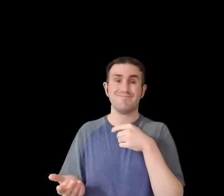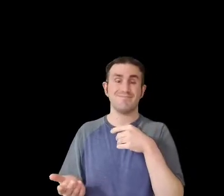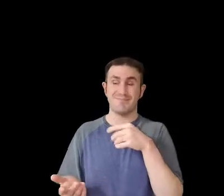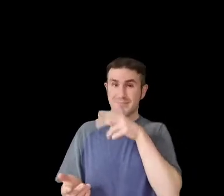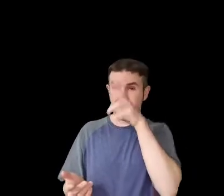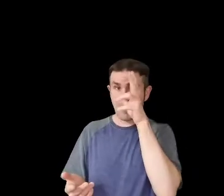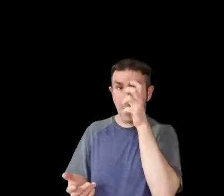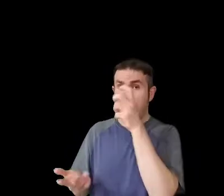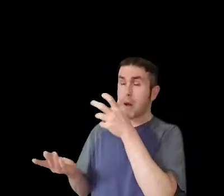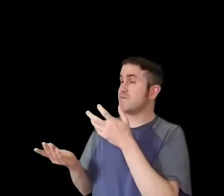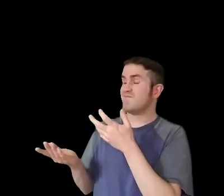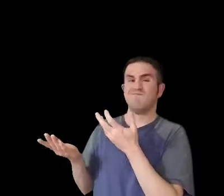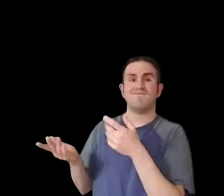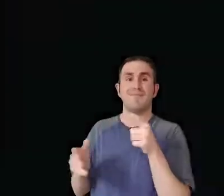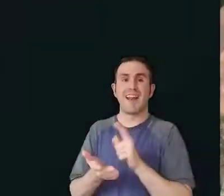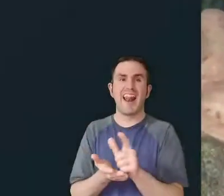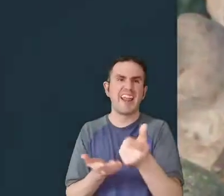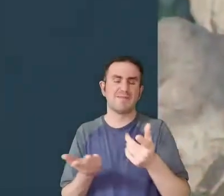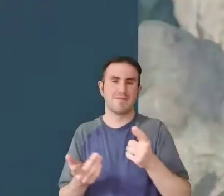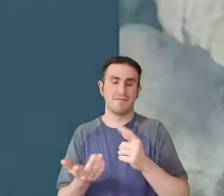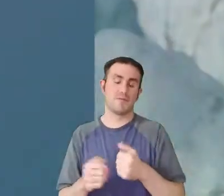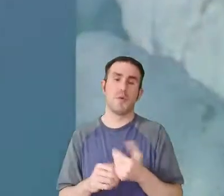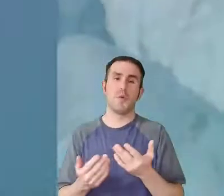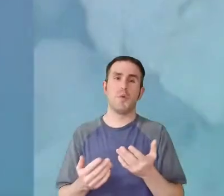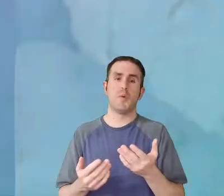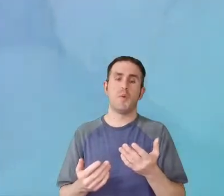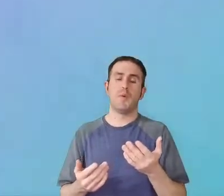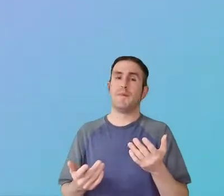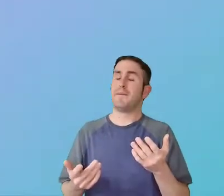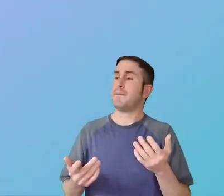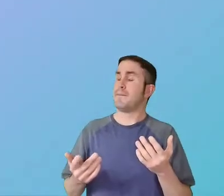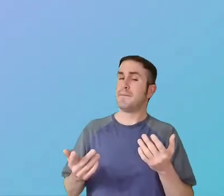even insects (signs lizard also) as well, if you like, if you like bugs! Look at the